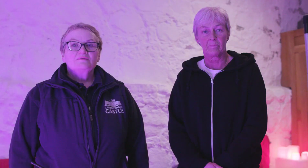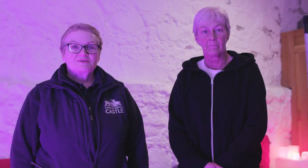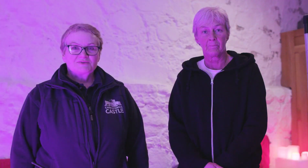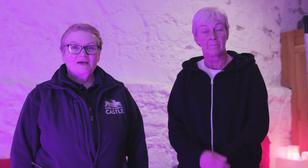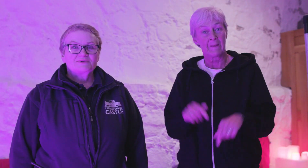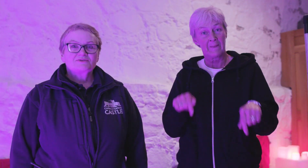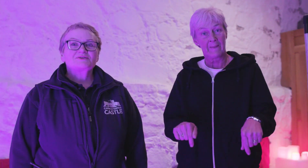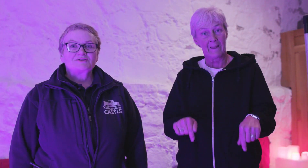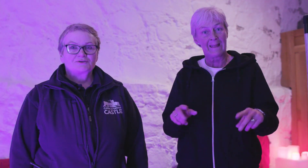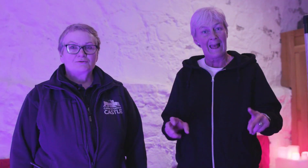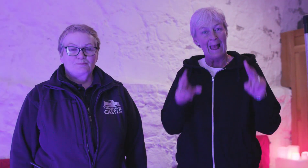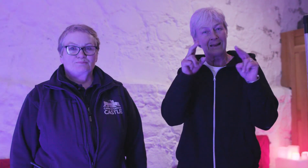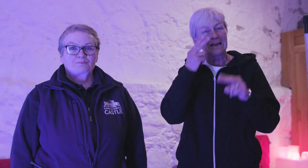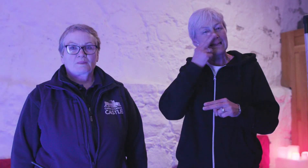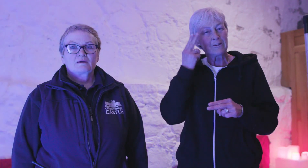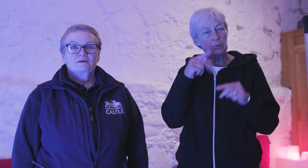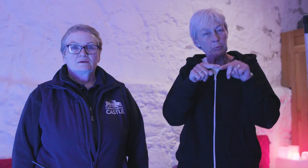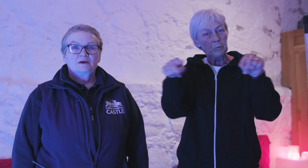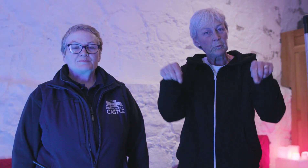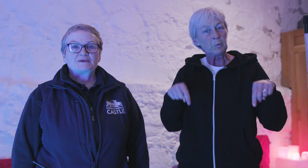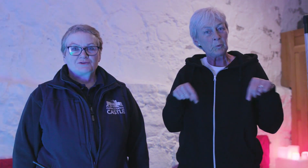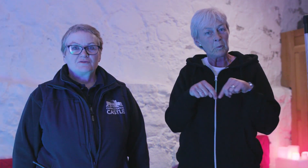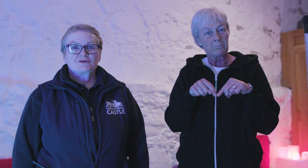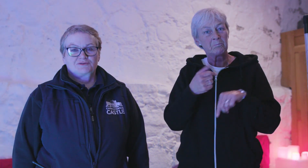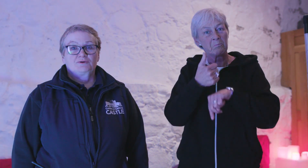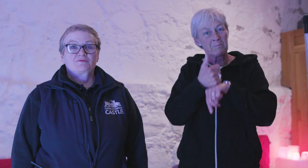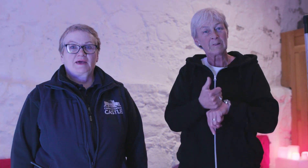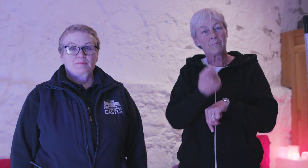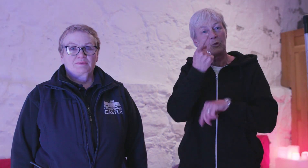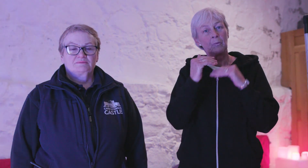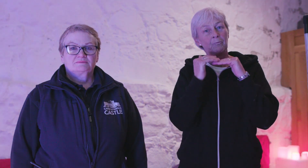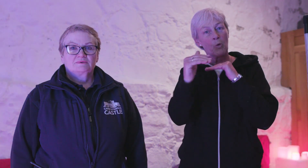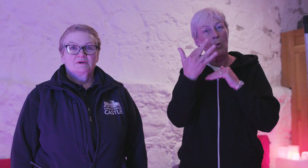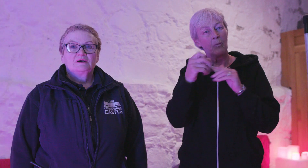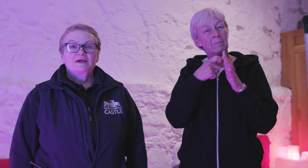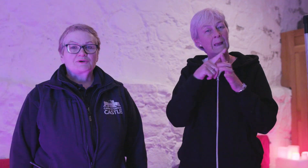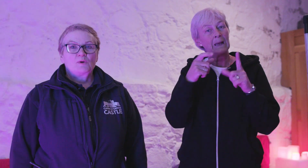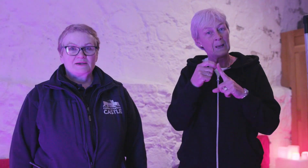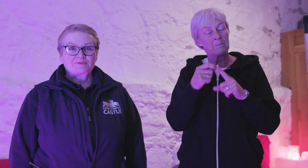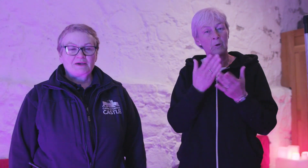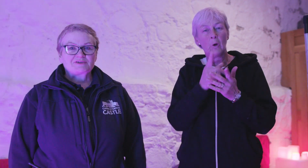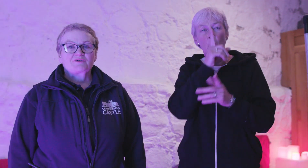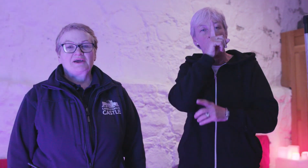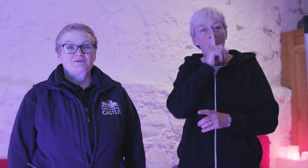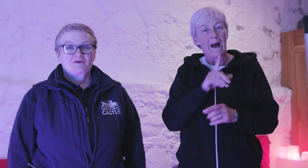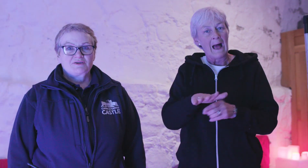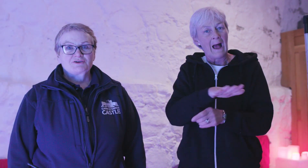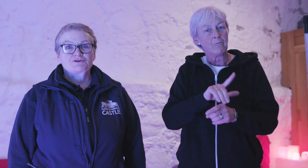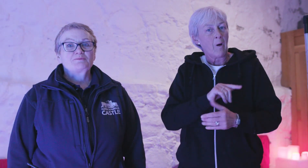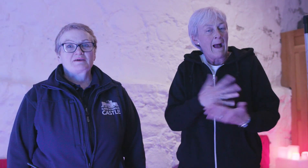This is the Castle's sensory room. It's based on the first floor of the Cape. It's a quiet space for any of our visitors who may have